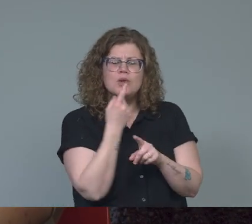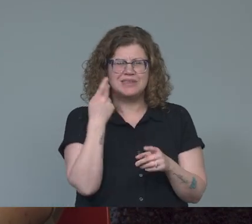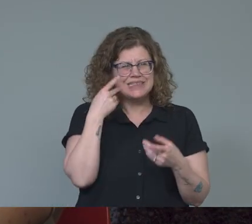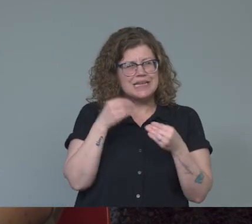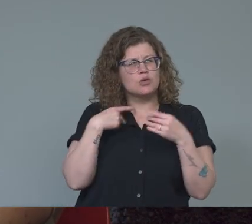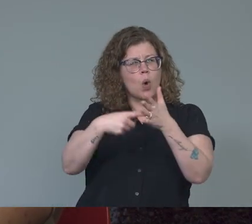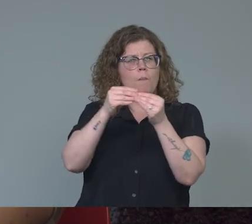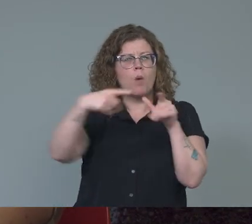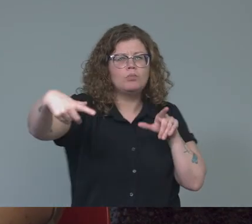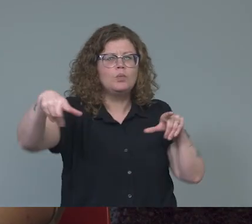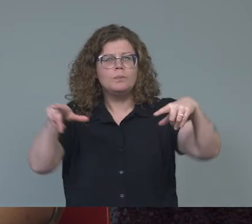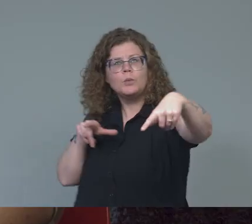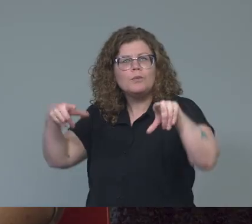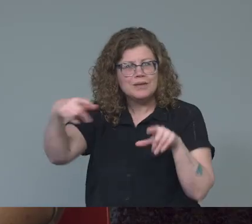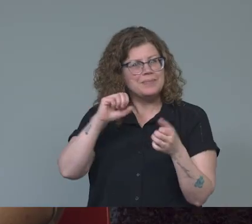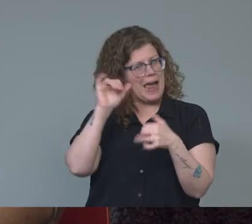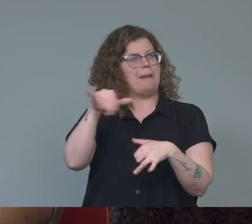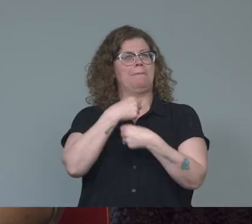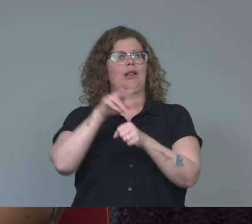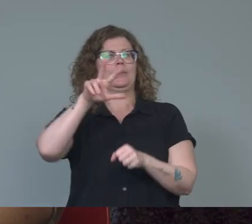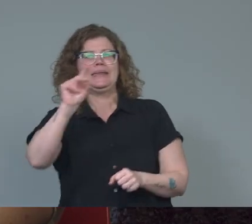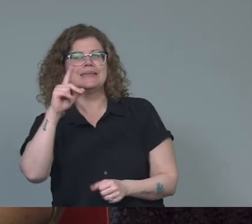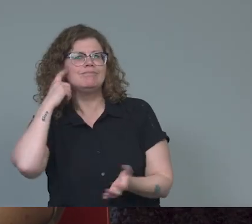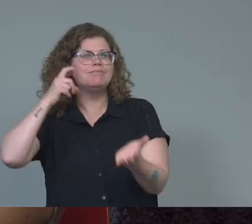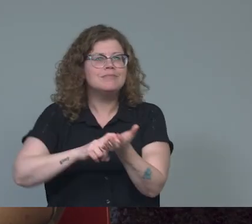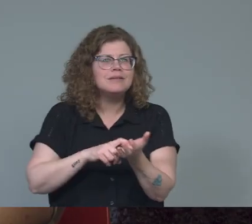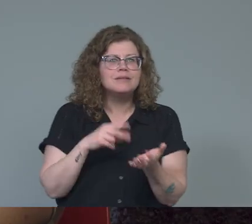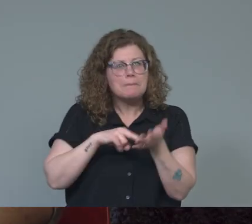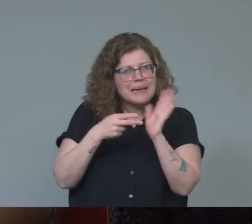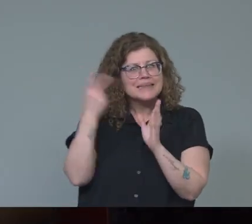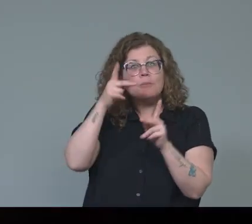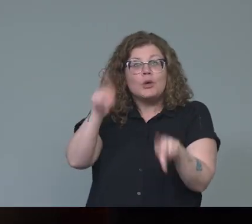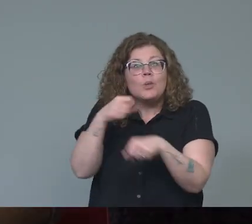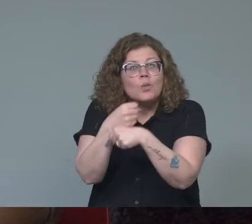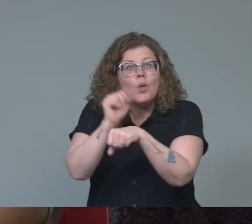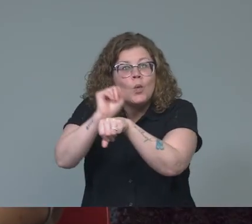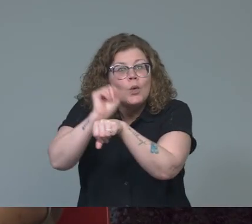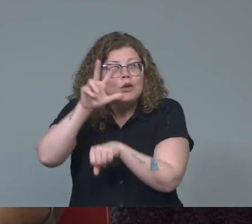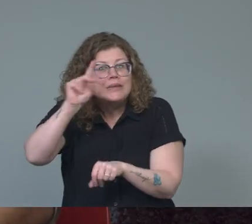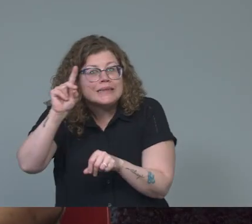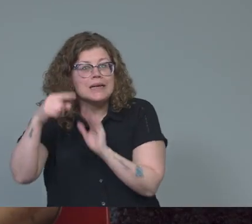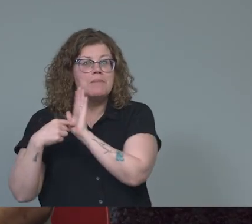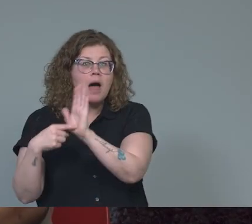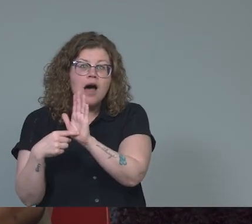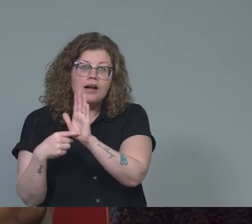how do you go from that 2D to 3D and what does it look like in the end? Okay, 2D, there's a technical. Okay.